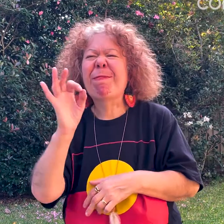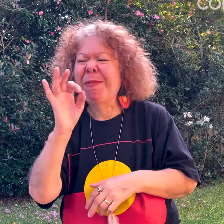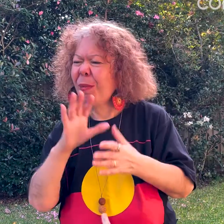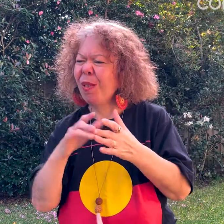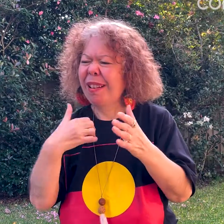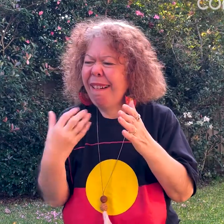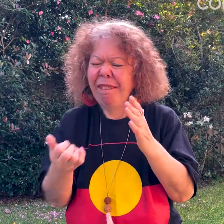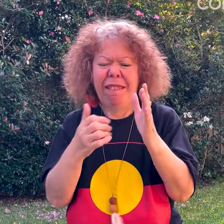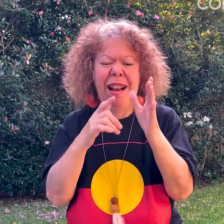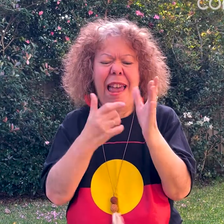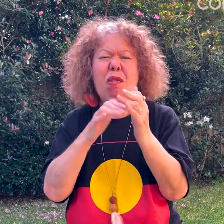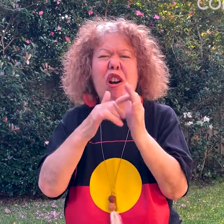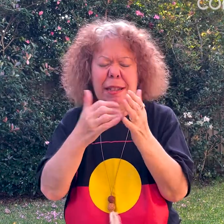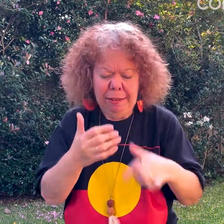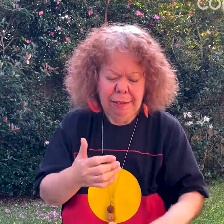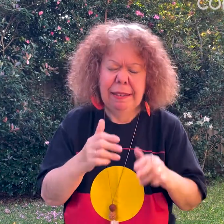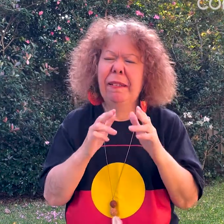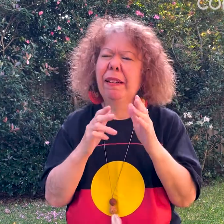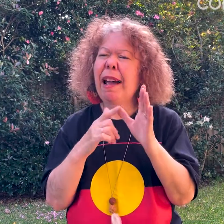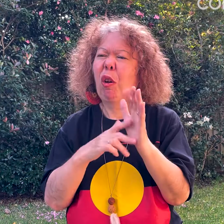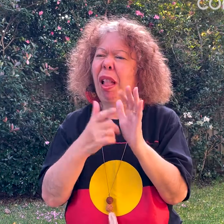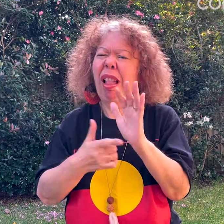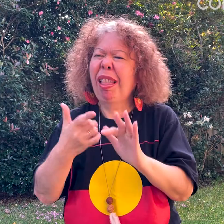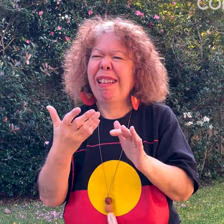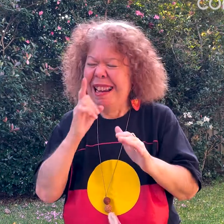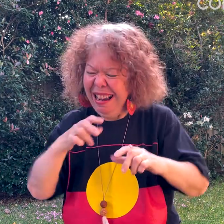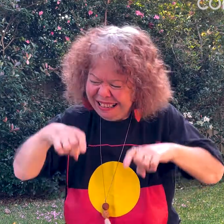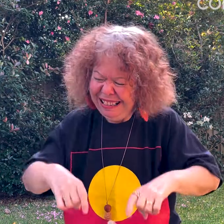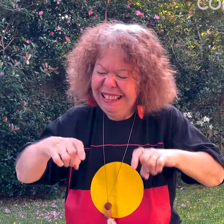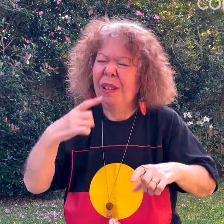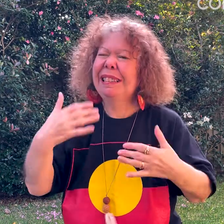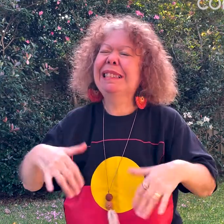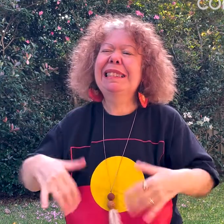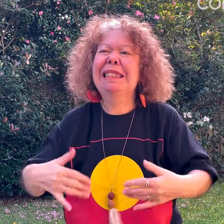because I have arthritis in my ankle which makes it painful for me to dance.